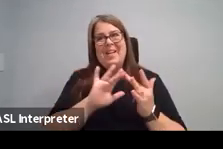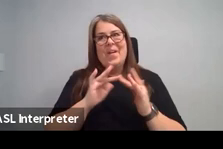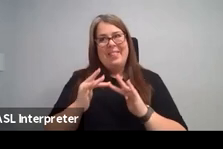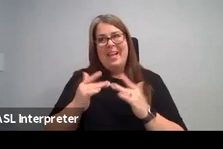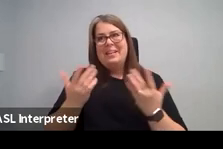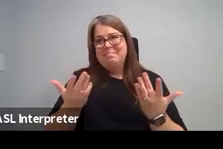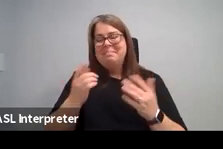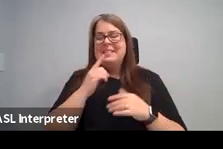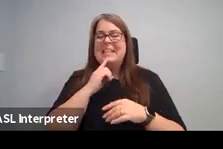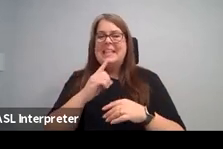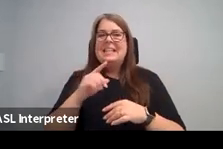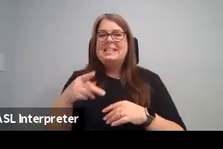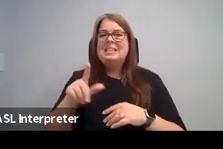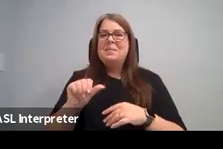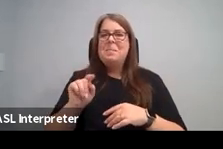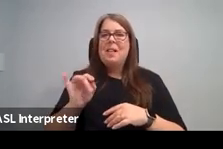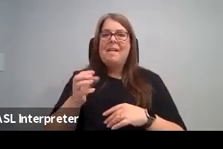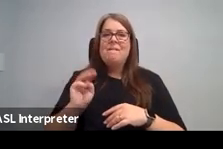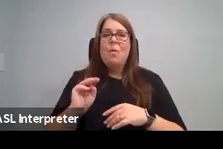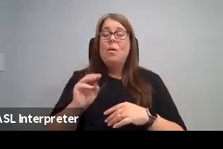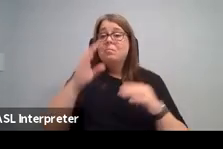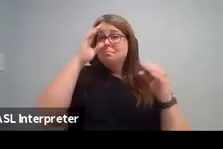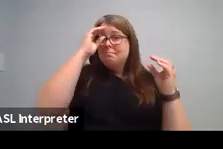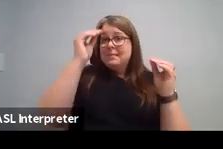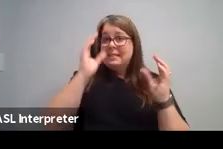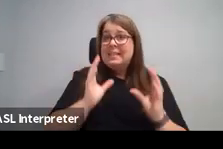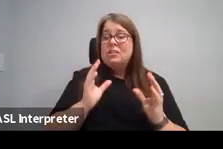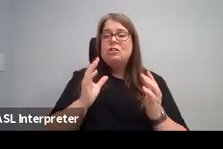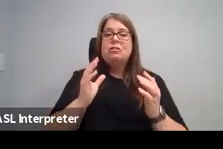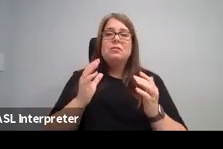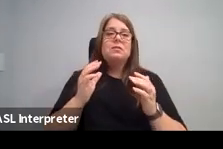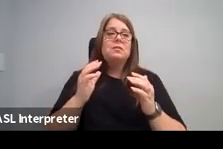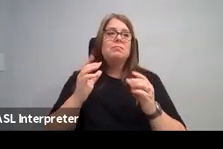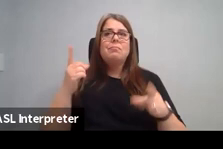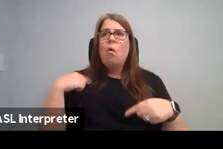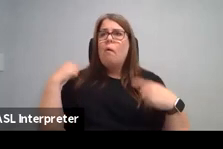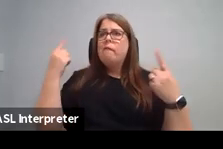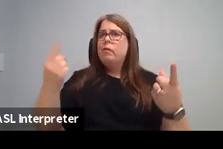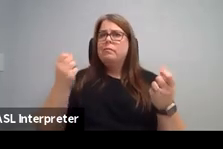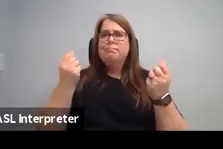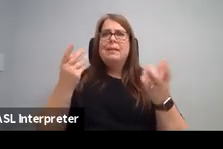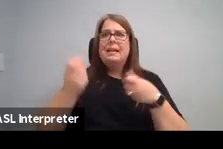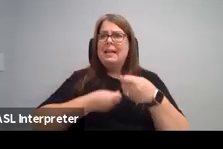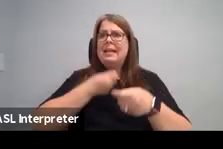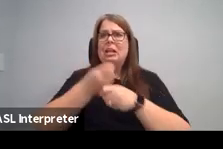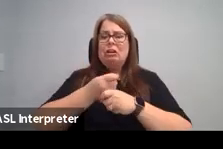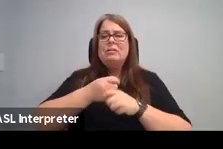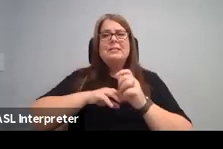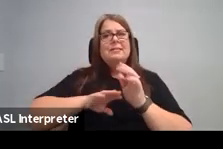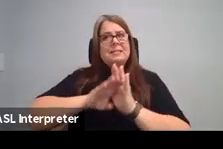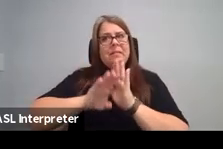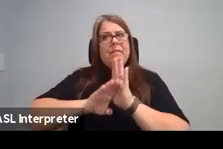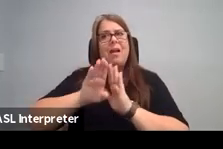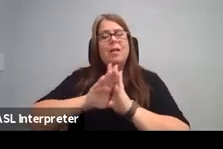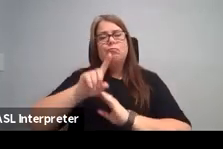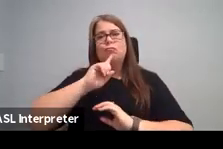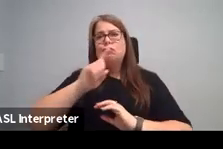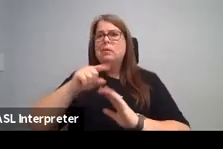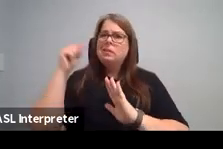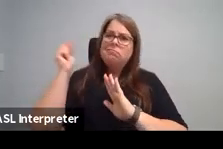Allison Frenzel : Is a platform where teachers have come in over the course of many years and developed a really robust CTE curriculum.